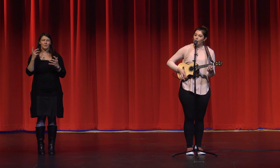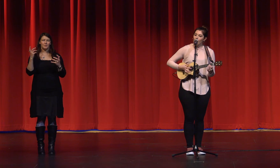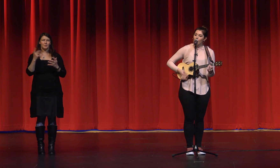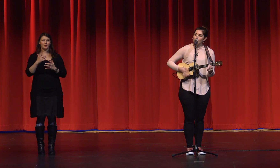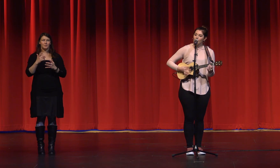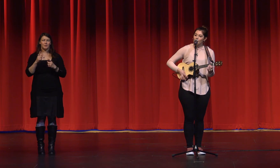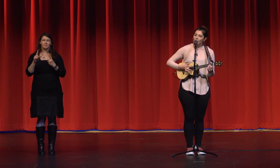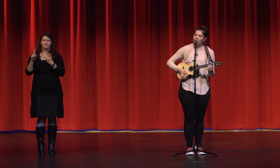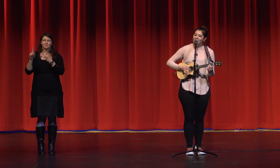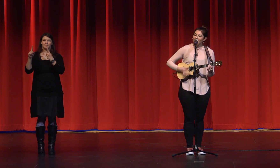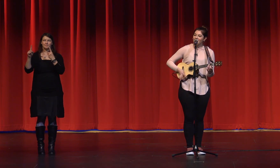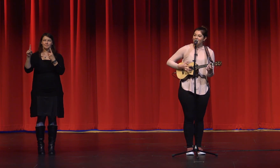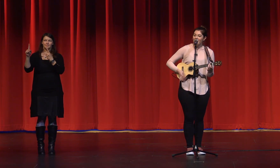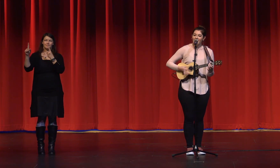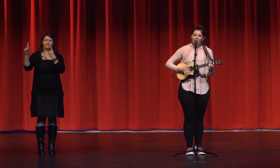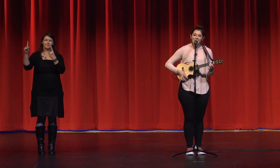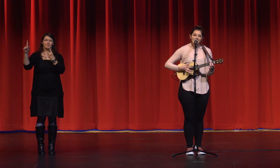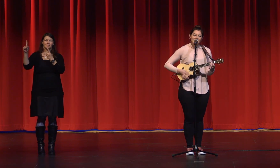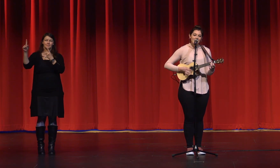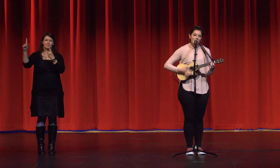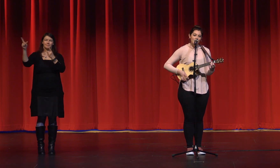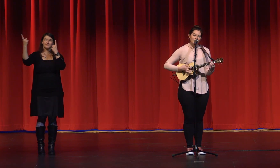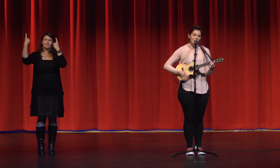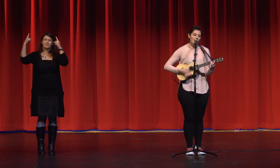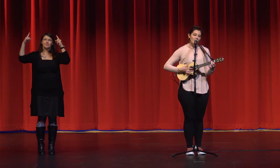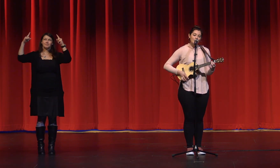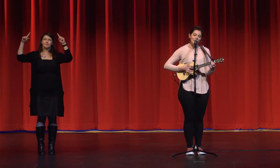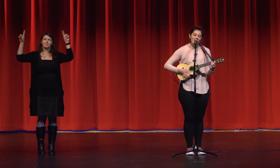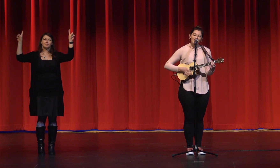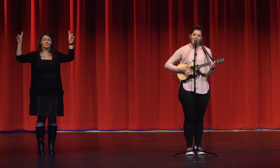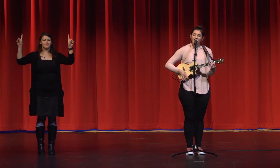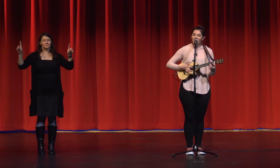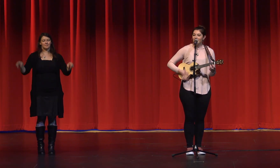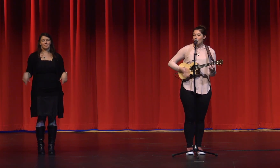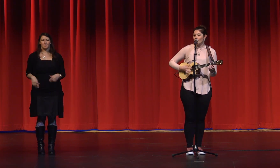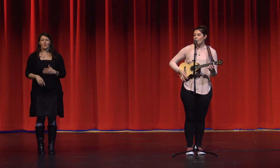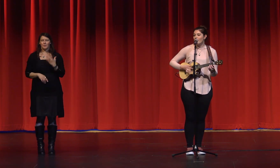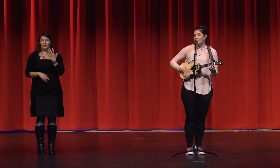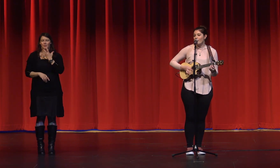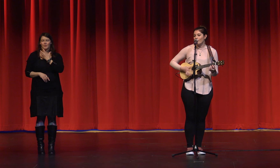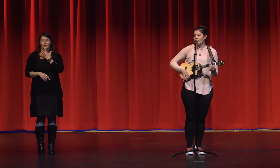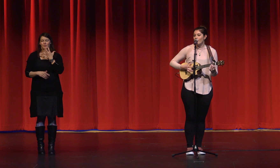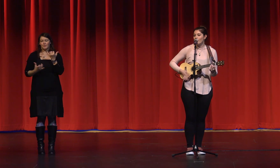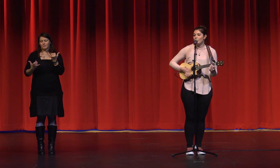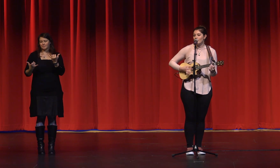Whoah oh oh I'm running. This time I'm gonna make it. Whoah oh oh I'm running.